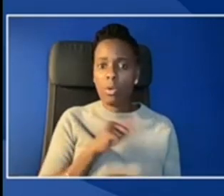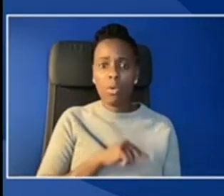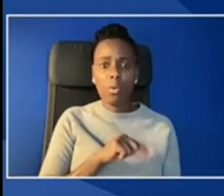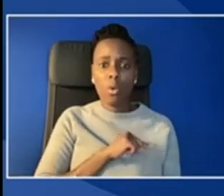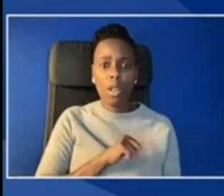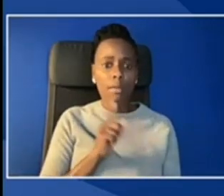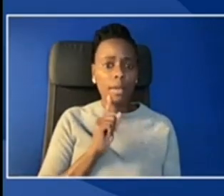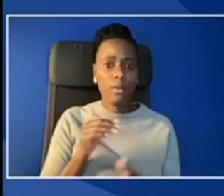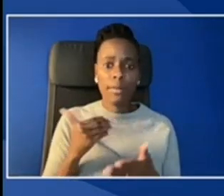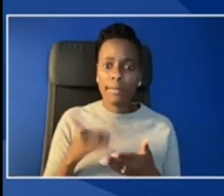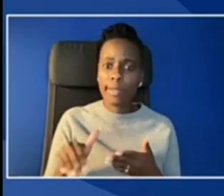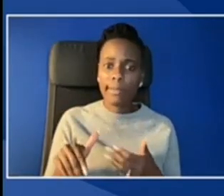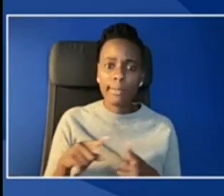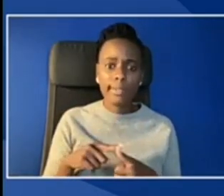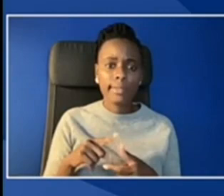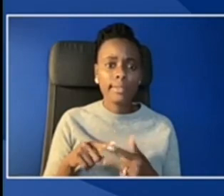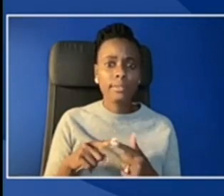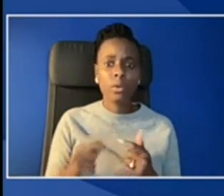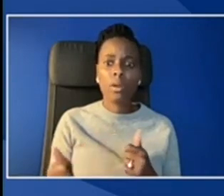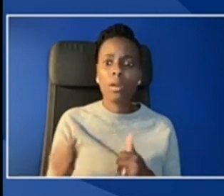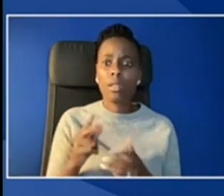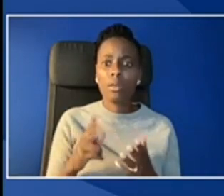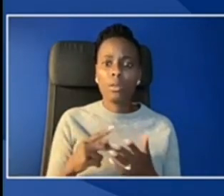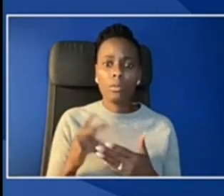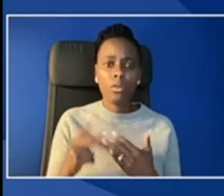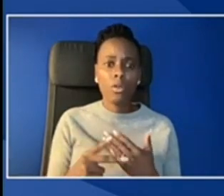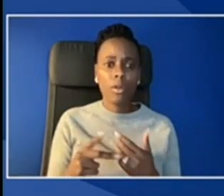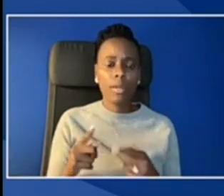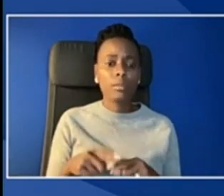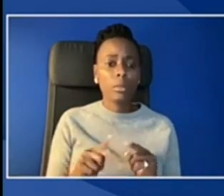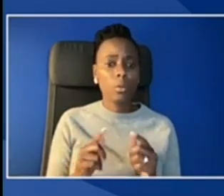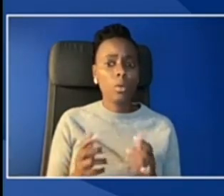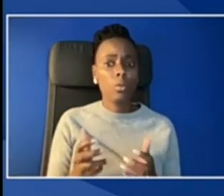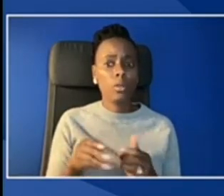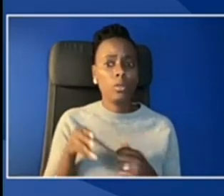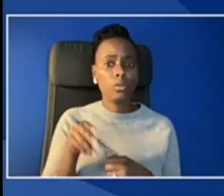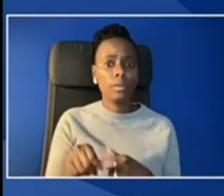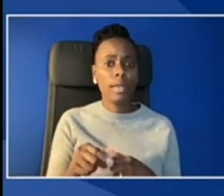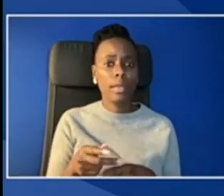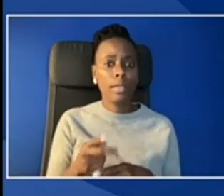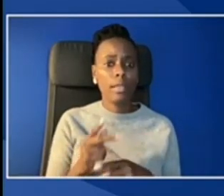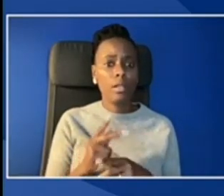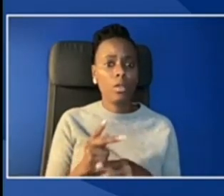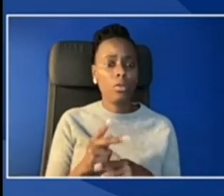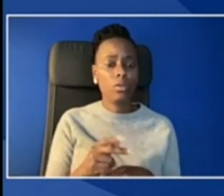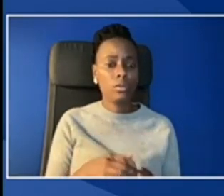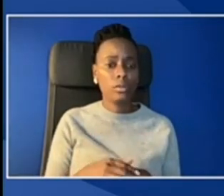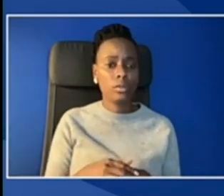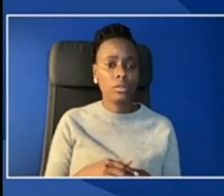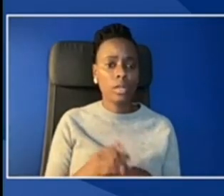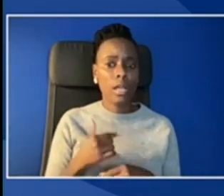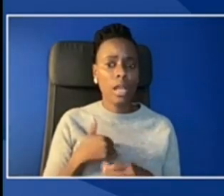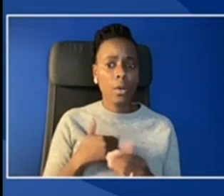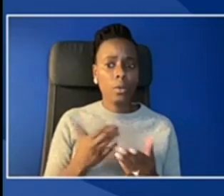don't qualify for a lot of the programs, but we do want to repay our loans. I was being serviced by Great Lakes, and I